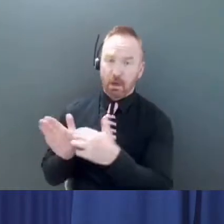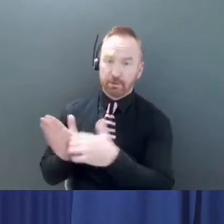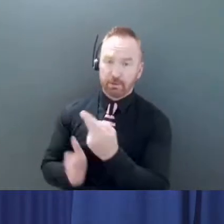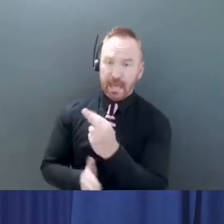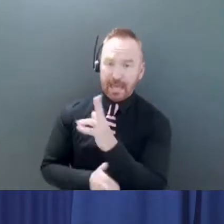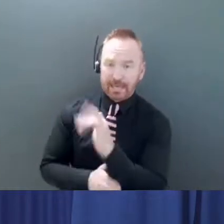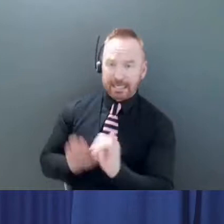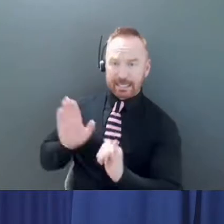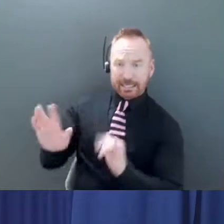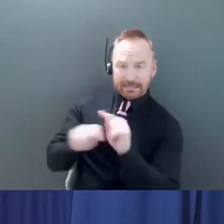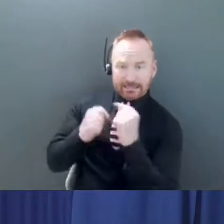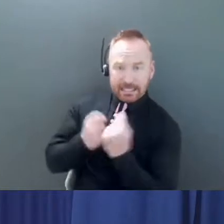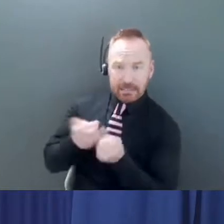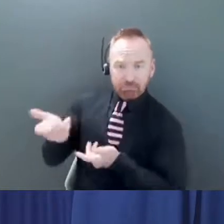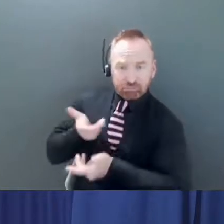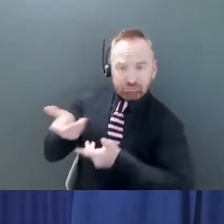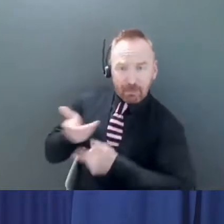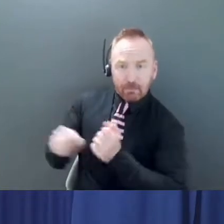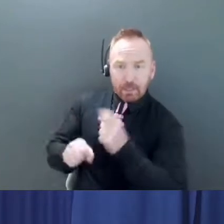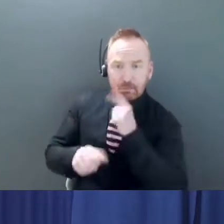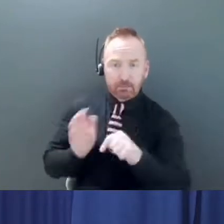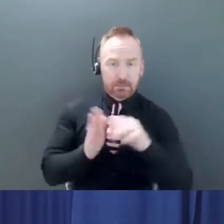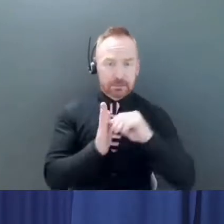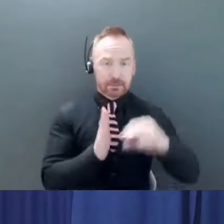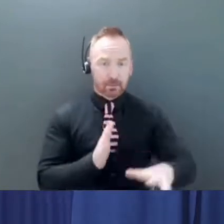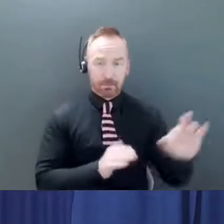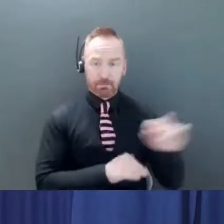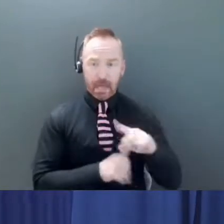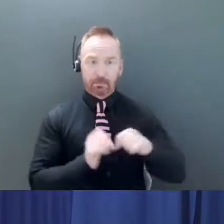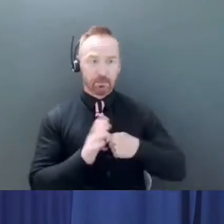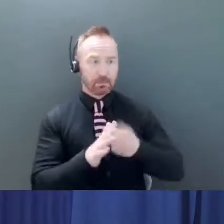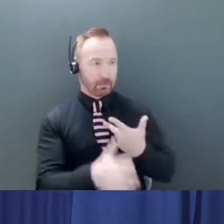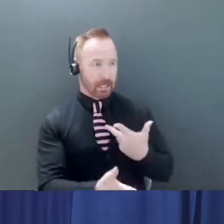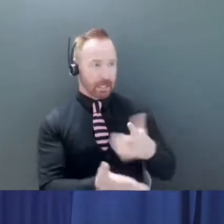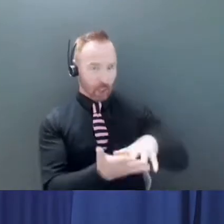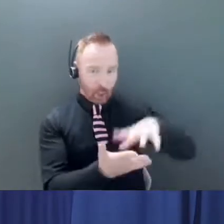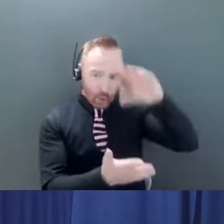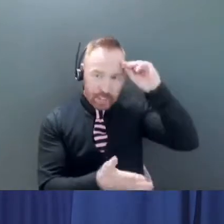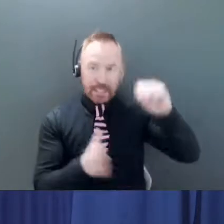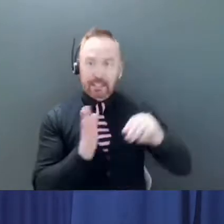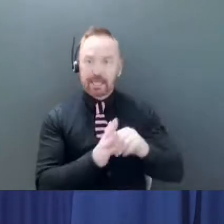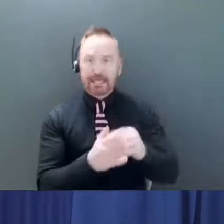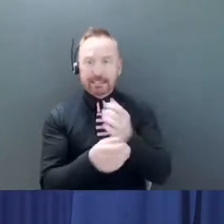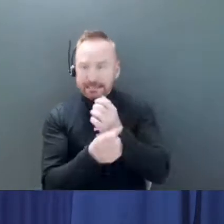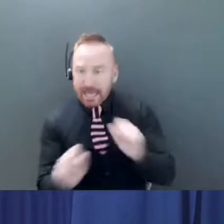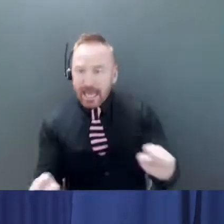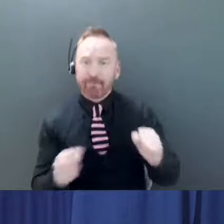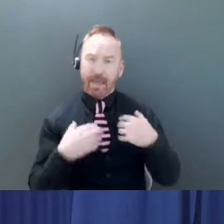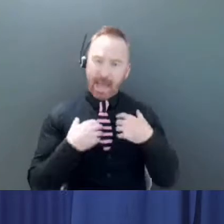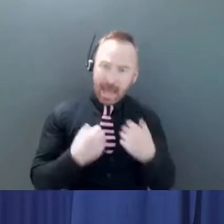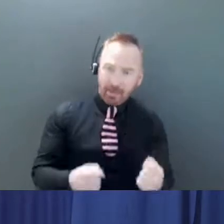his team to ensure our students can return to learning in a safe and healthy environment.